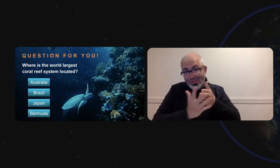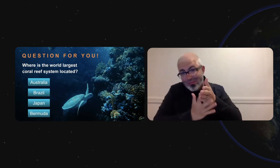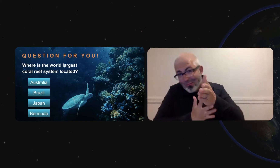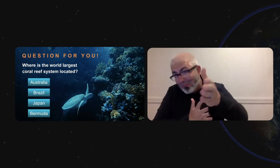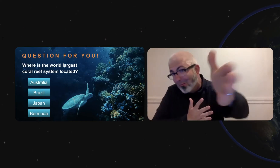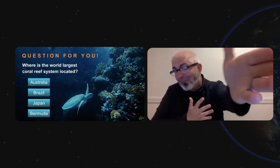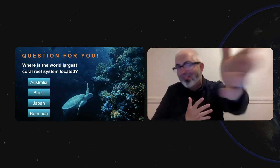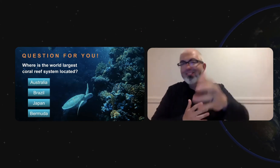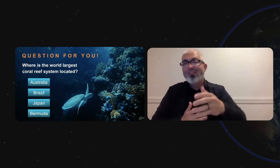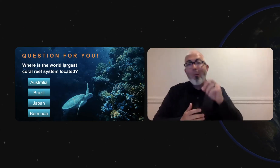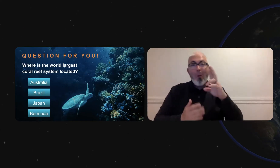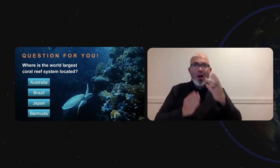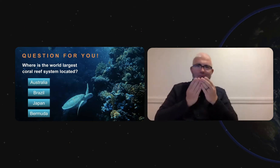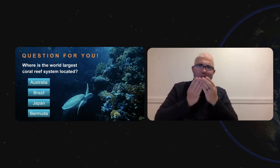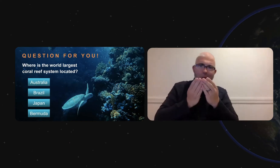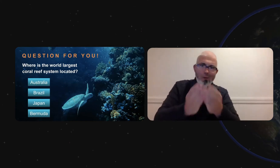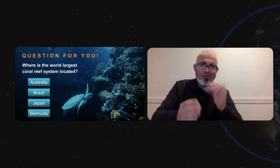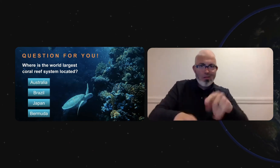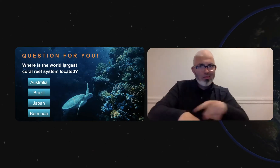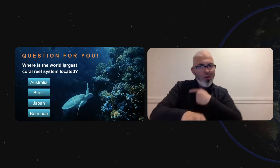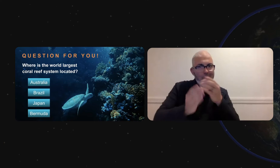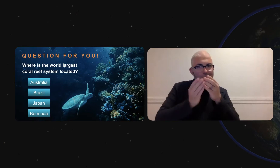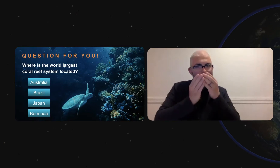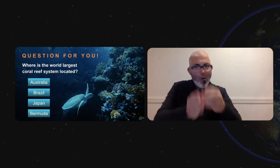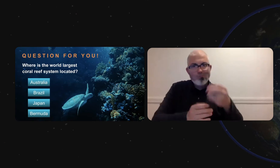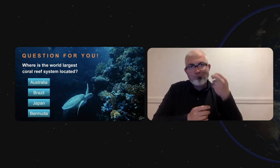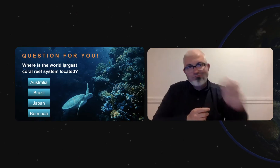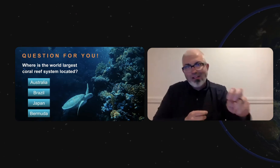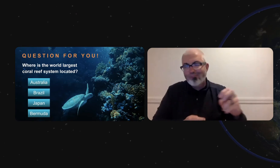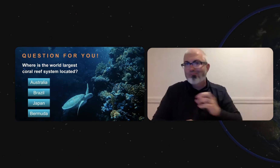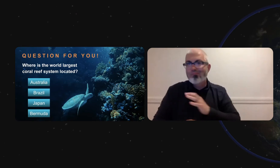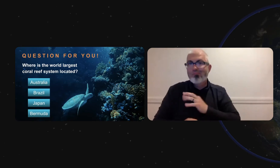Okay, good responses to the poll. Looks like everyone selected the right answer: Australia!